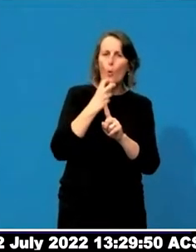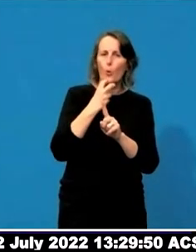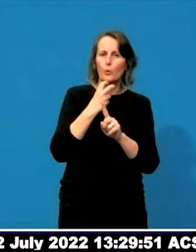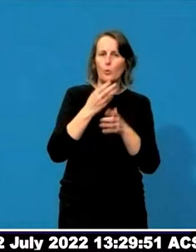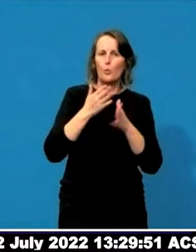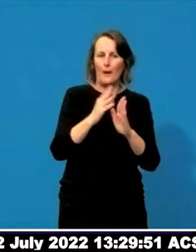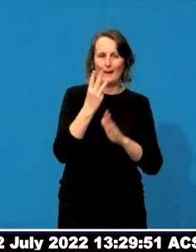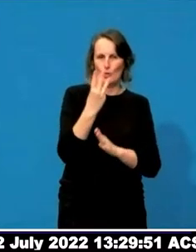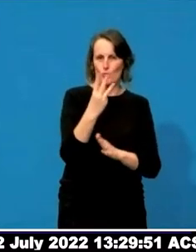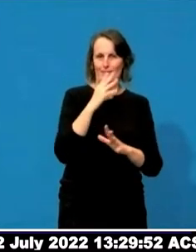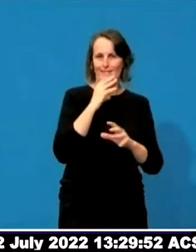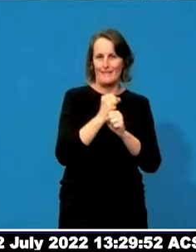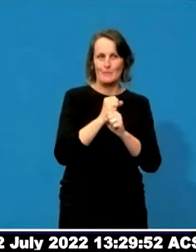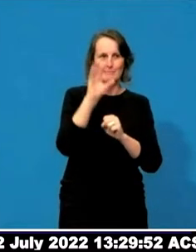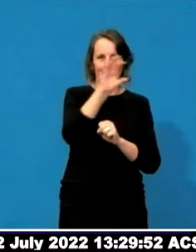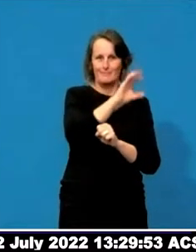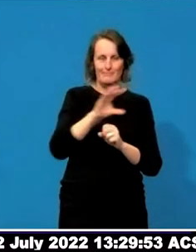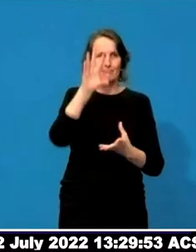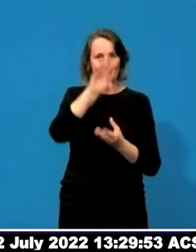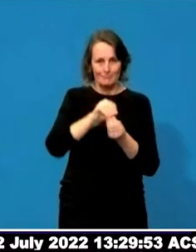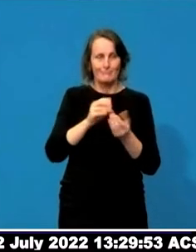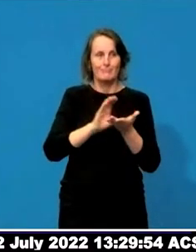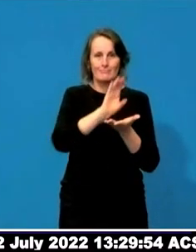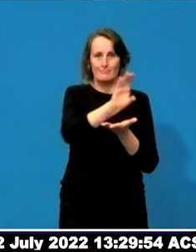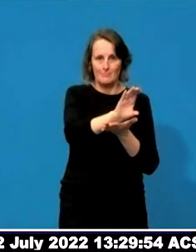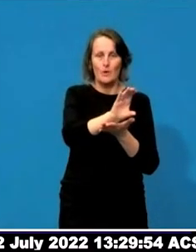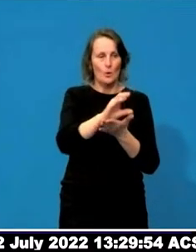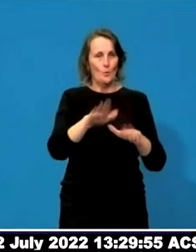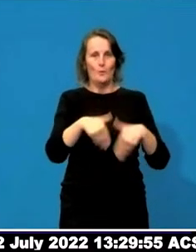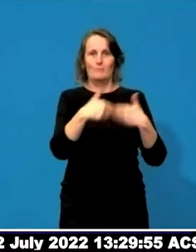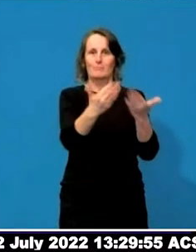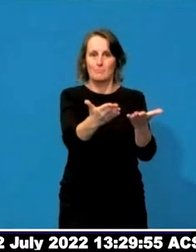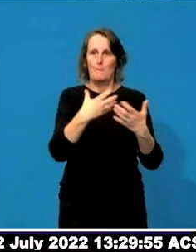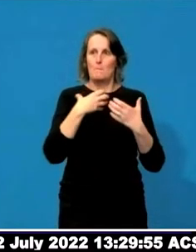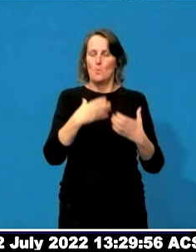we were able to provide much more family-centred supports,